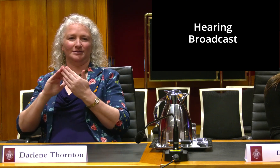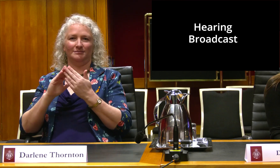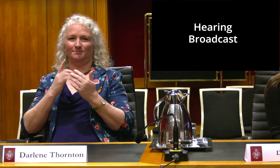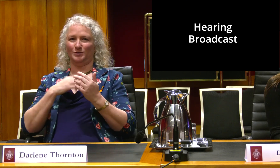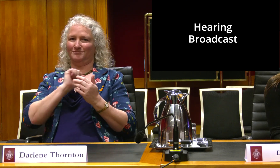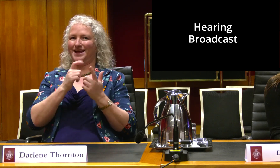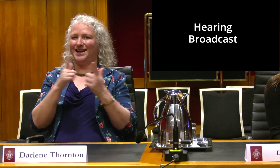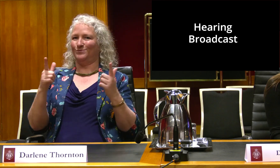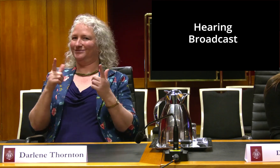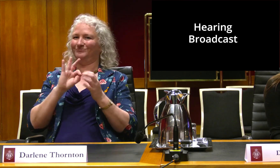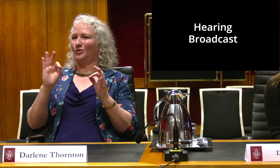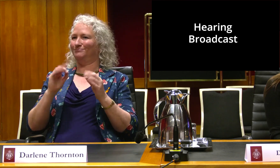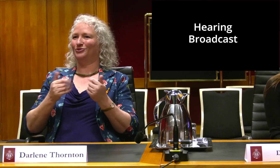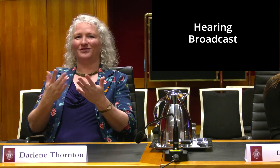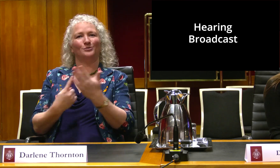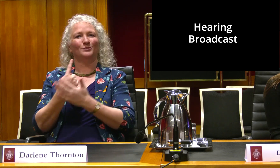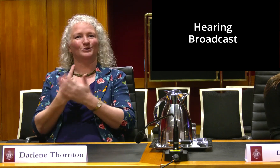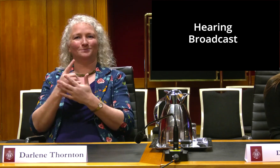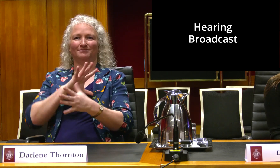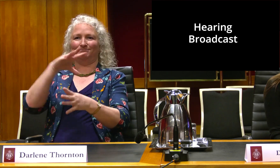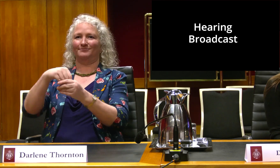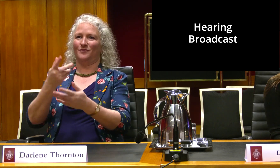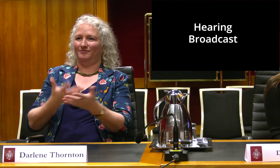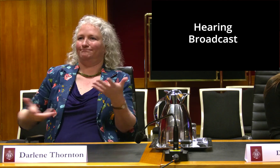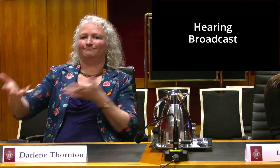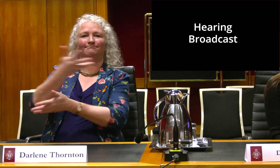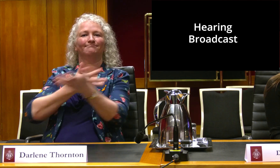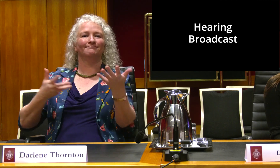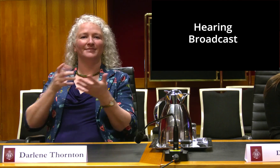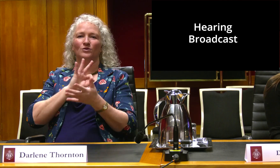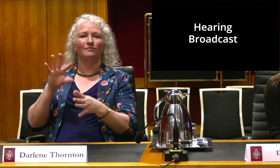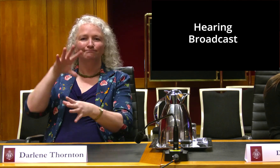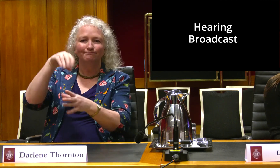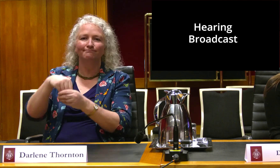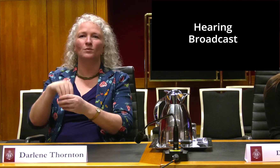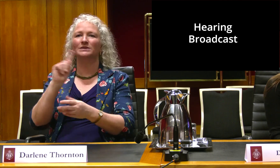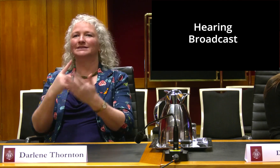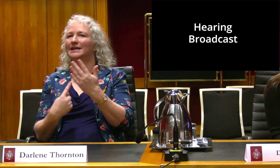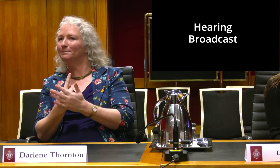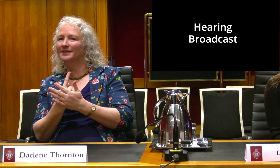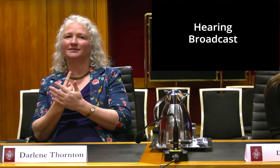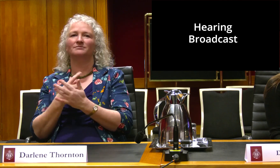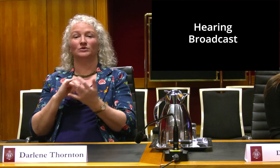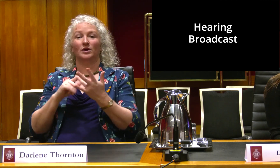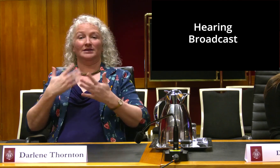particularly for our deaf community whose language prohibits them from equally being involved